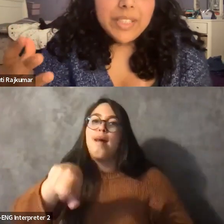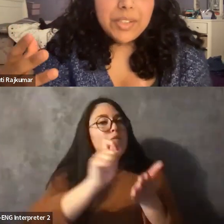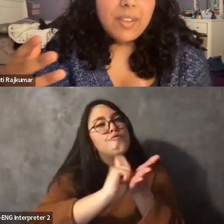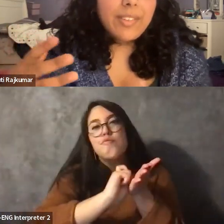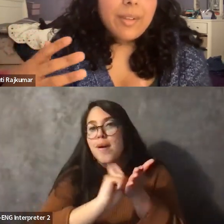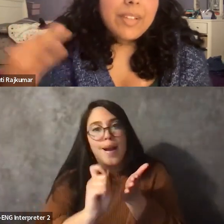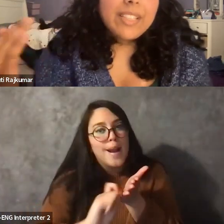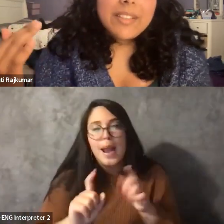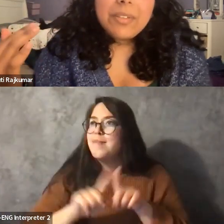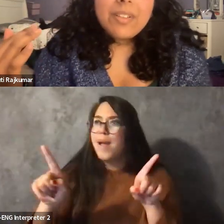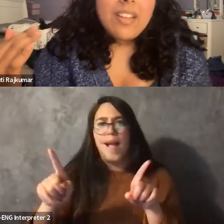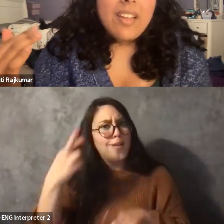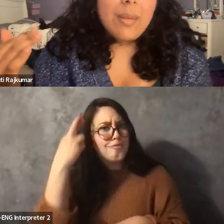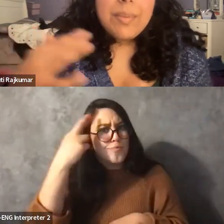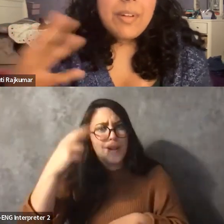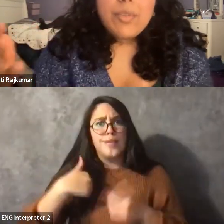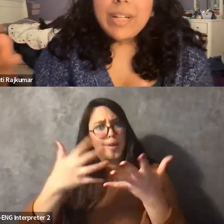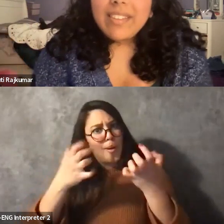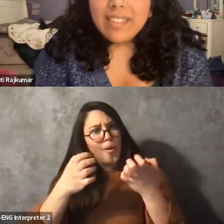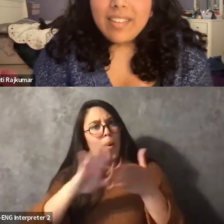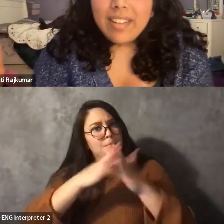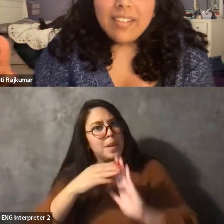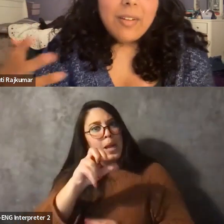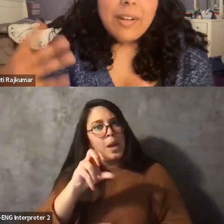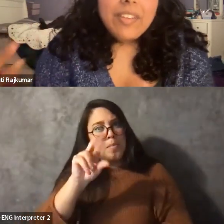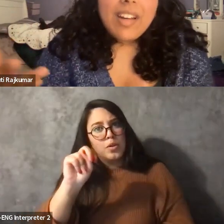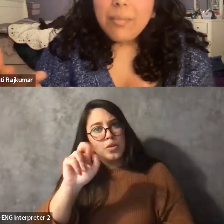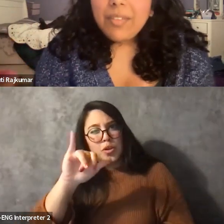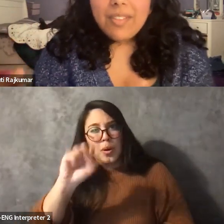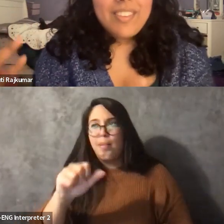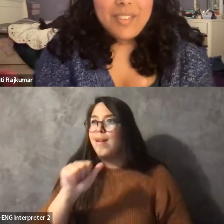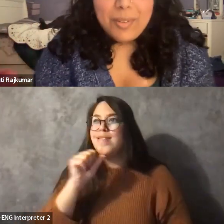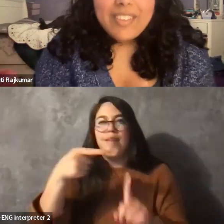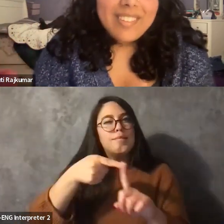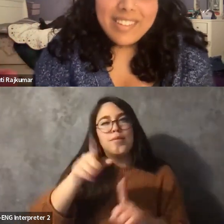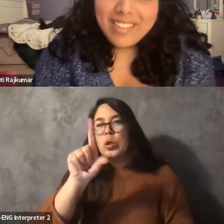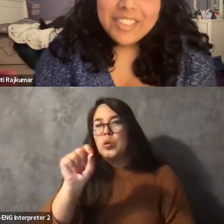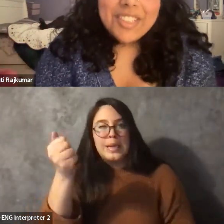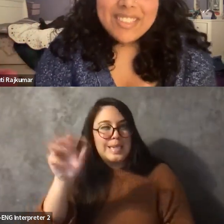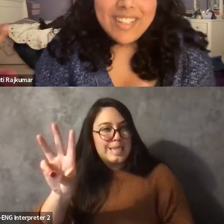into journalism until maybe around 2016, around the time of the 2016 elections.